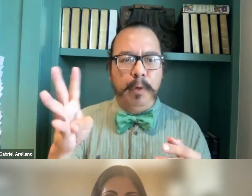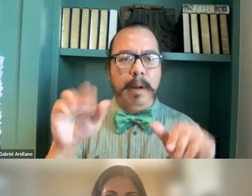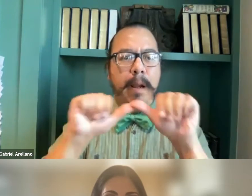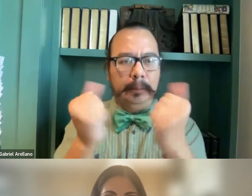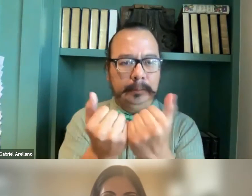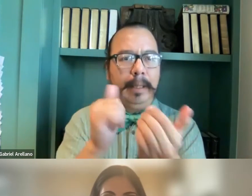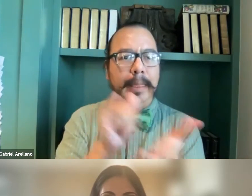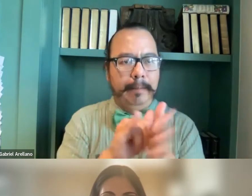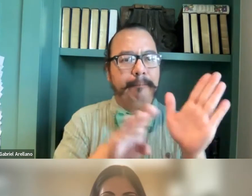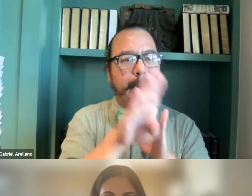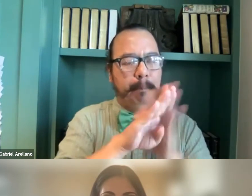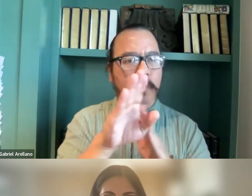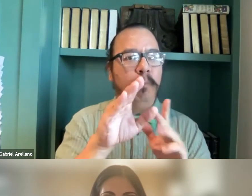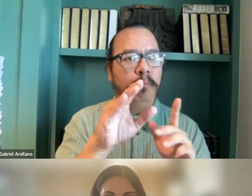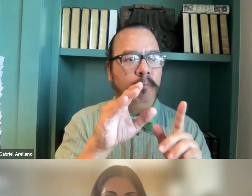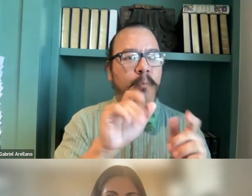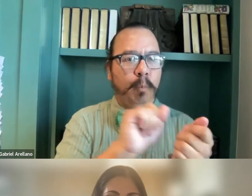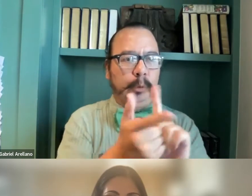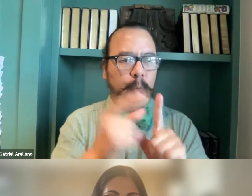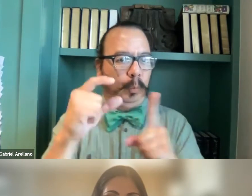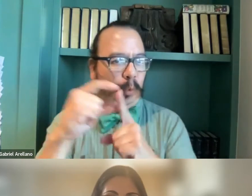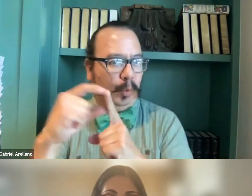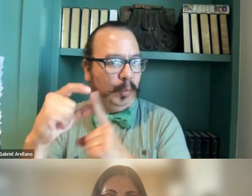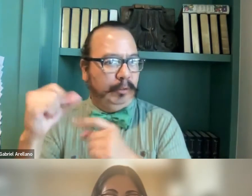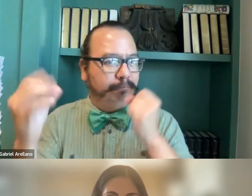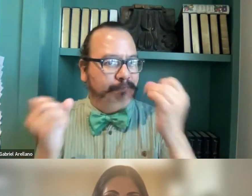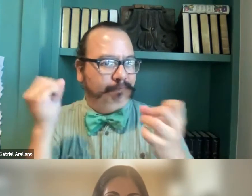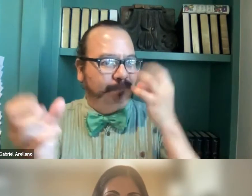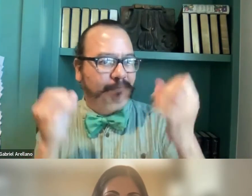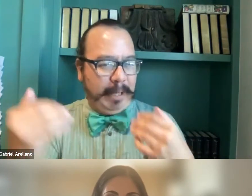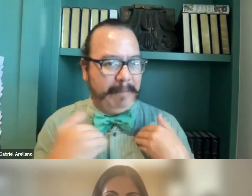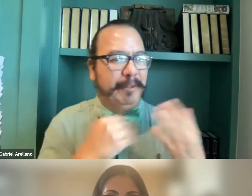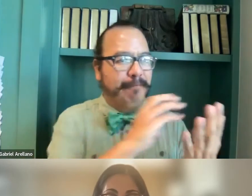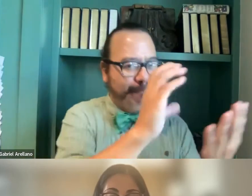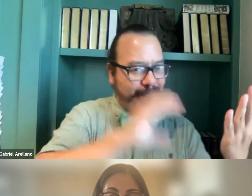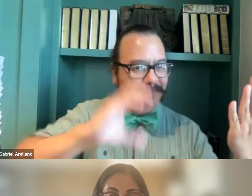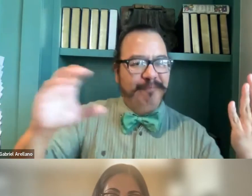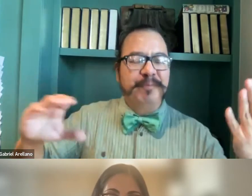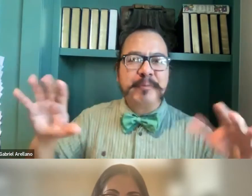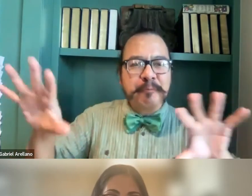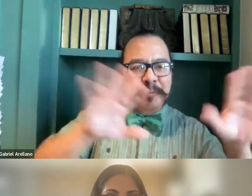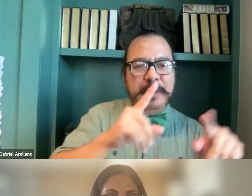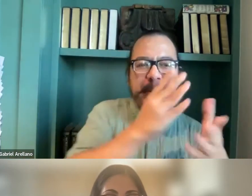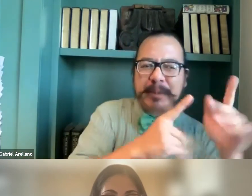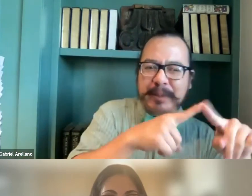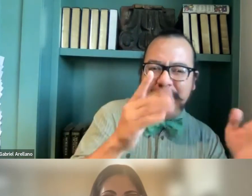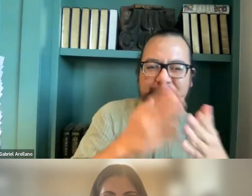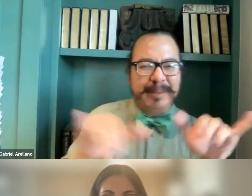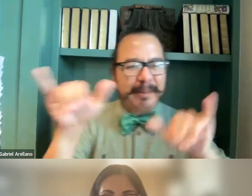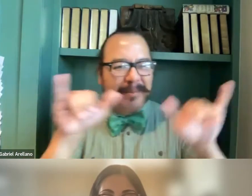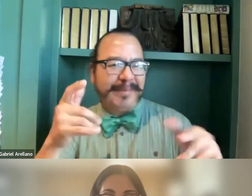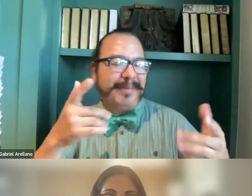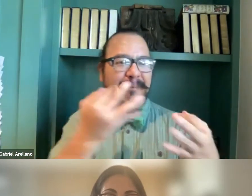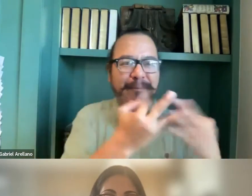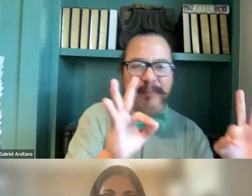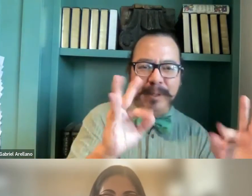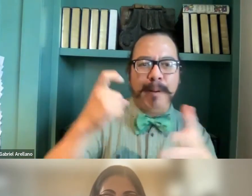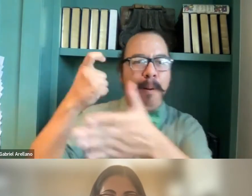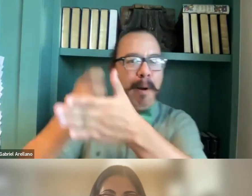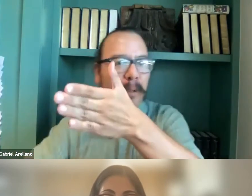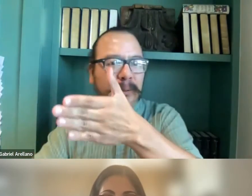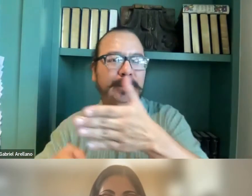ASL, Crescenciano: in the United States. There are a couple of agencies that do uh focus on translating these terms into sign language,